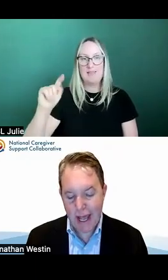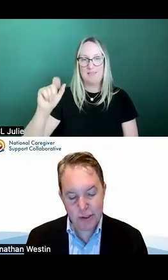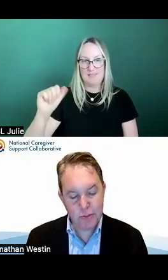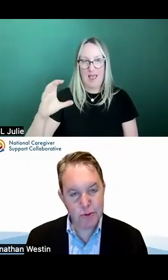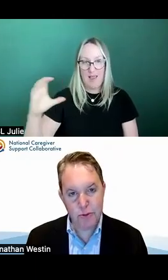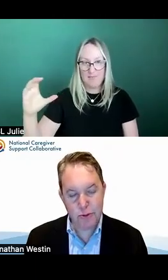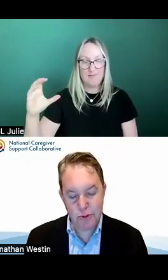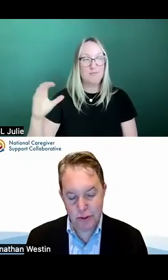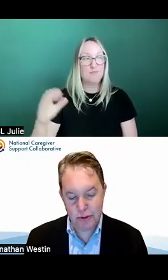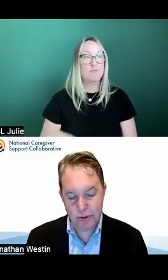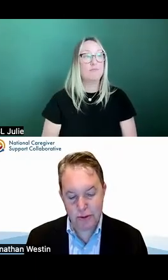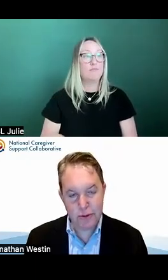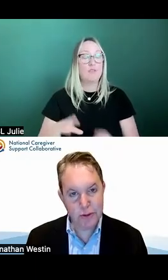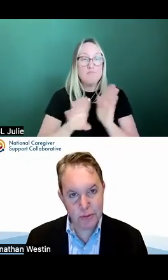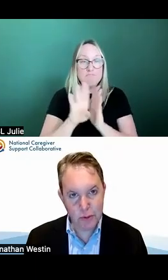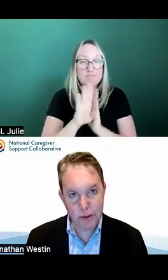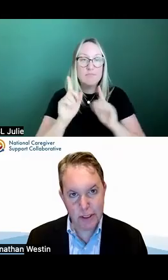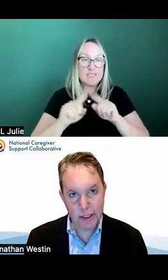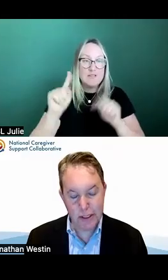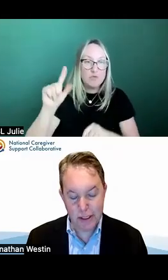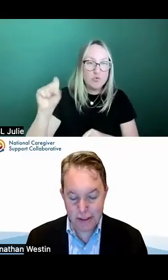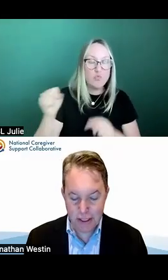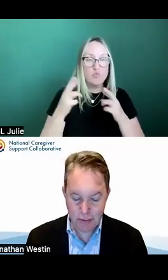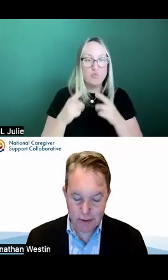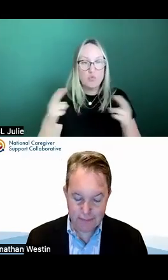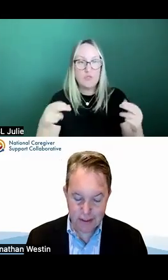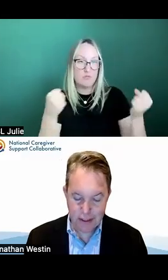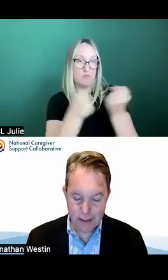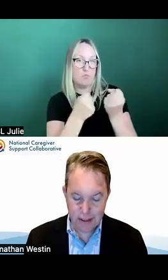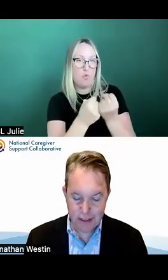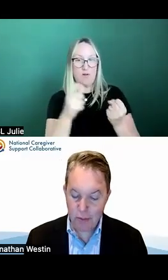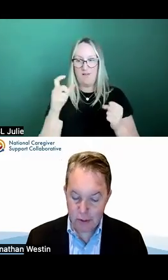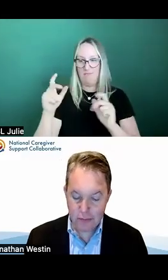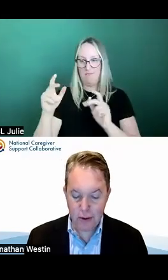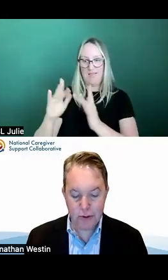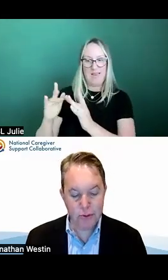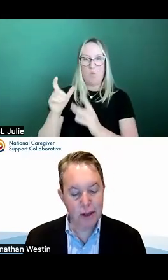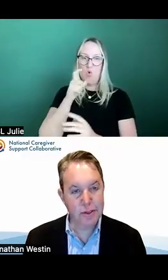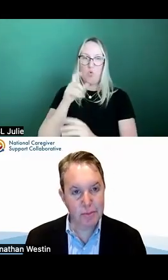actionable tools and resources to support the aging network, and we look forward to announcing